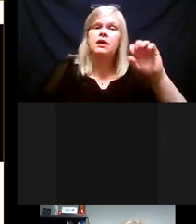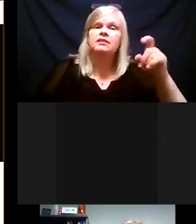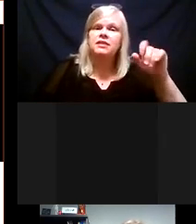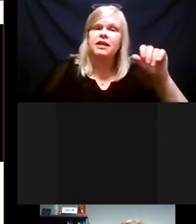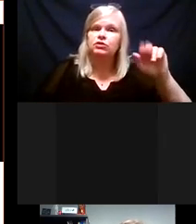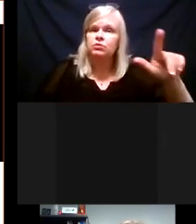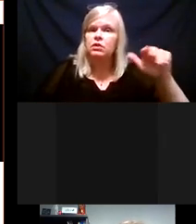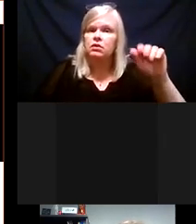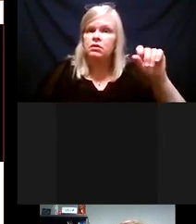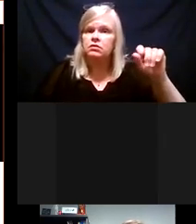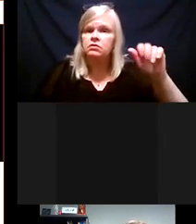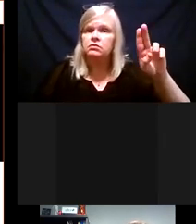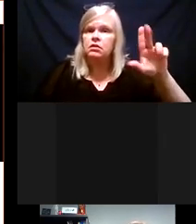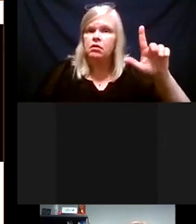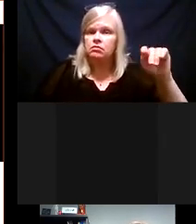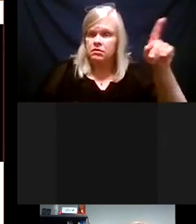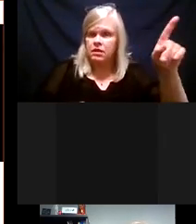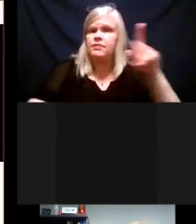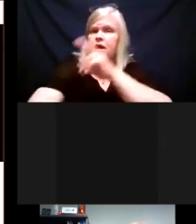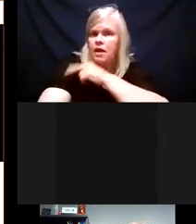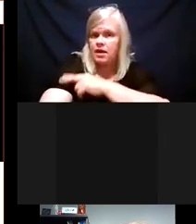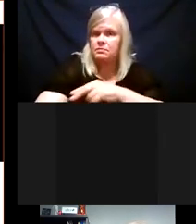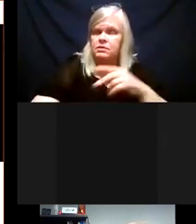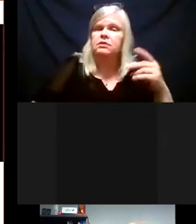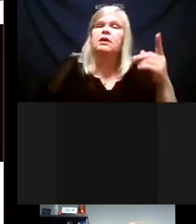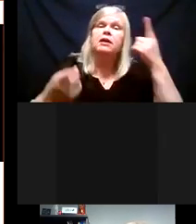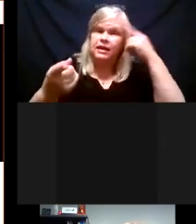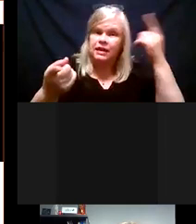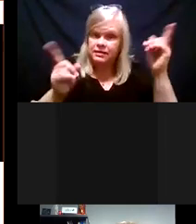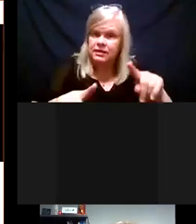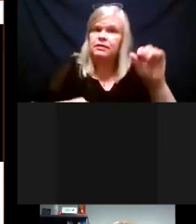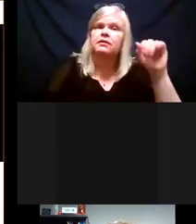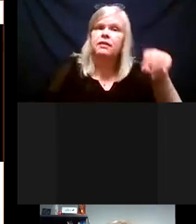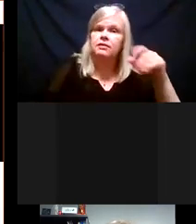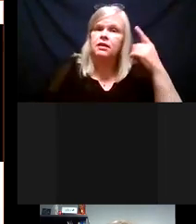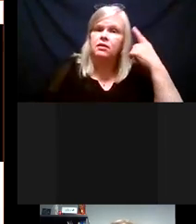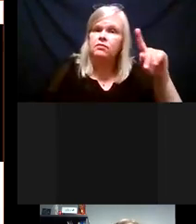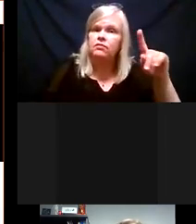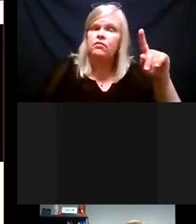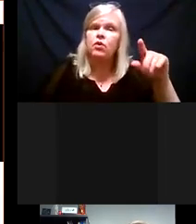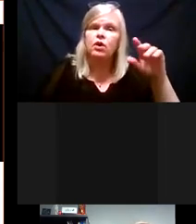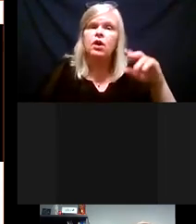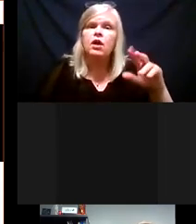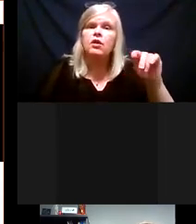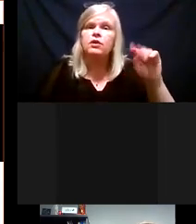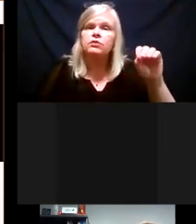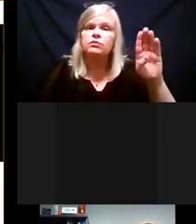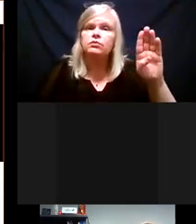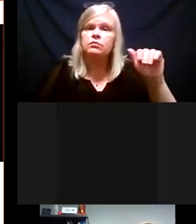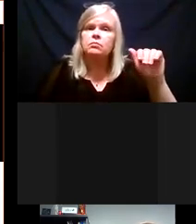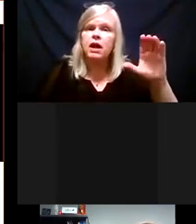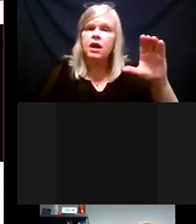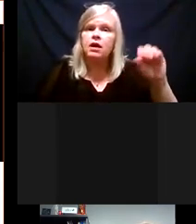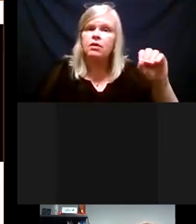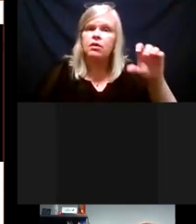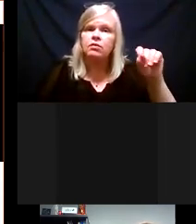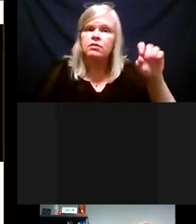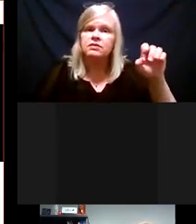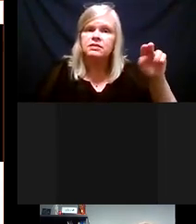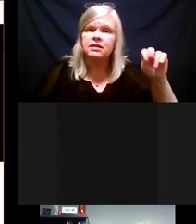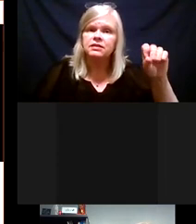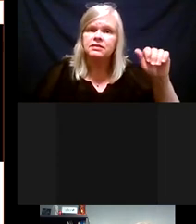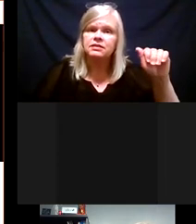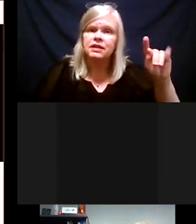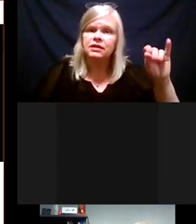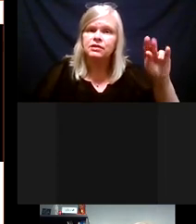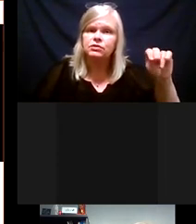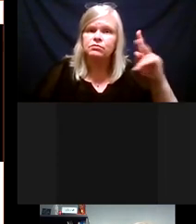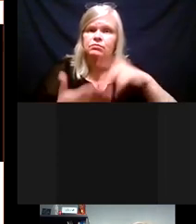HOSPITALS. ONE QUESTION WE GET THAT IS